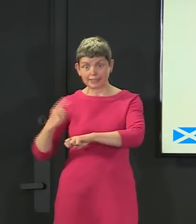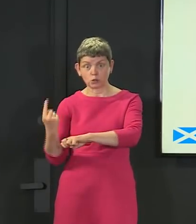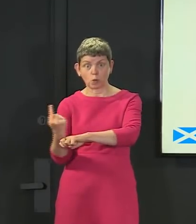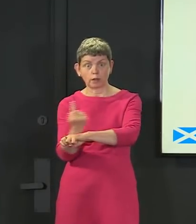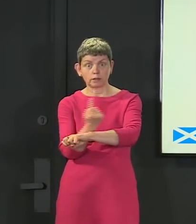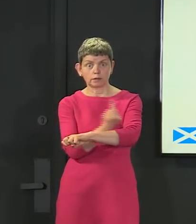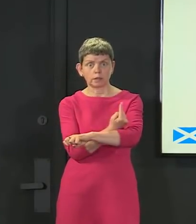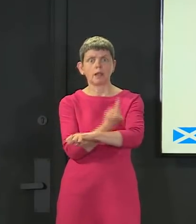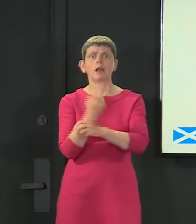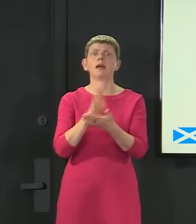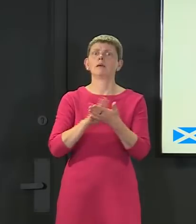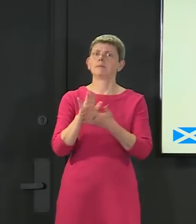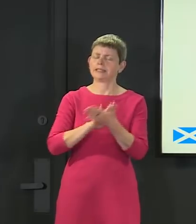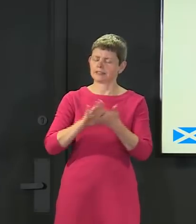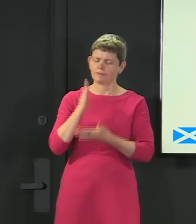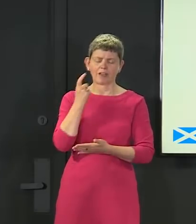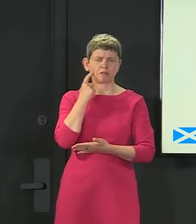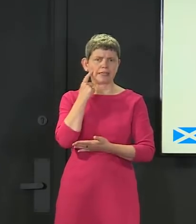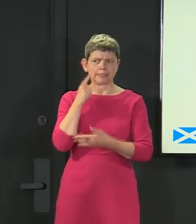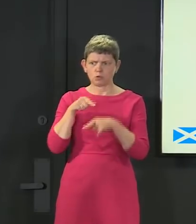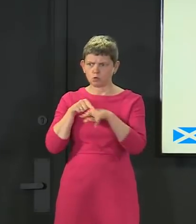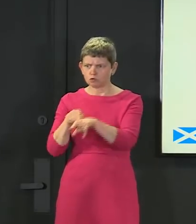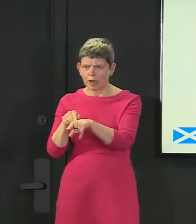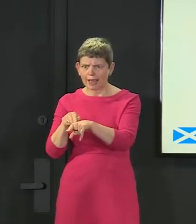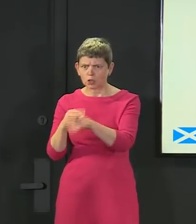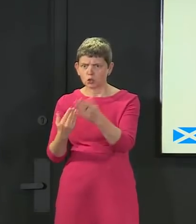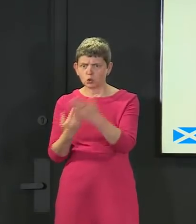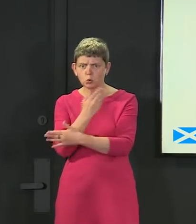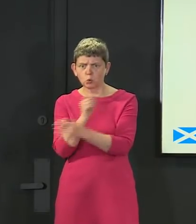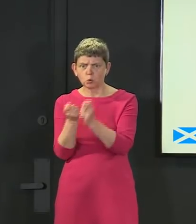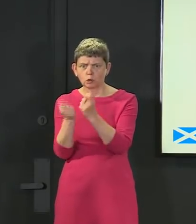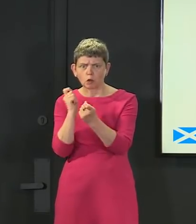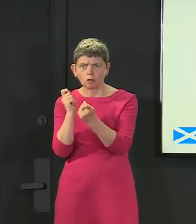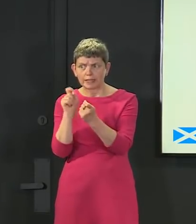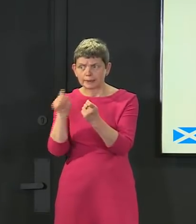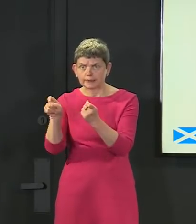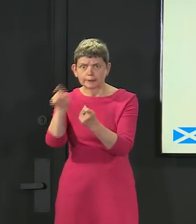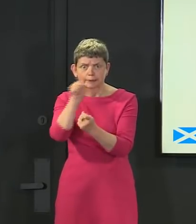that we're able to track the possibility of new variants arising across Scotland it's something